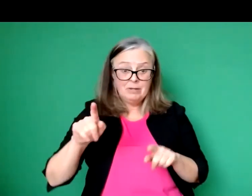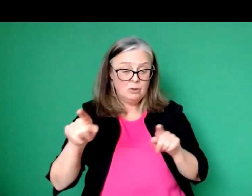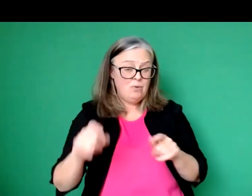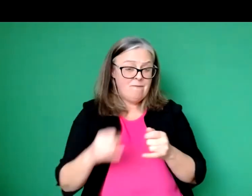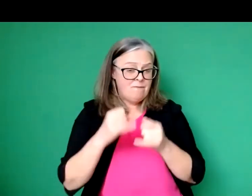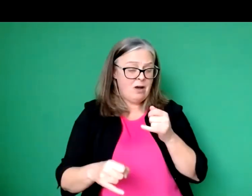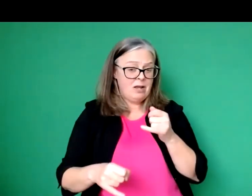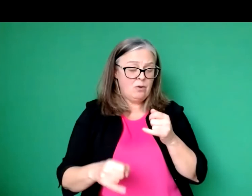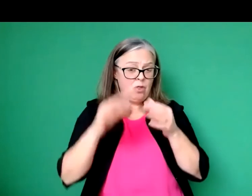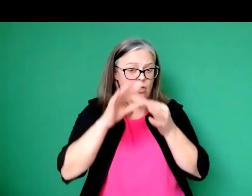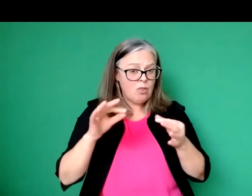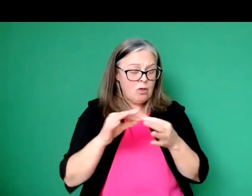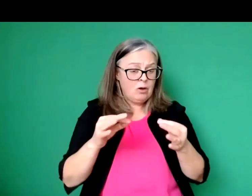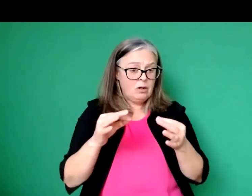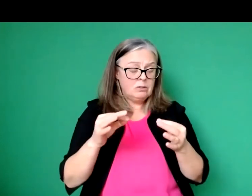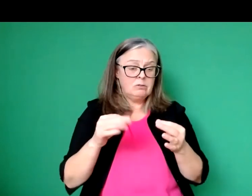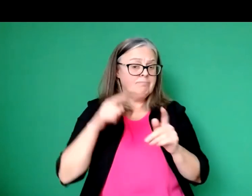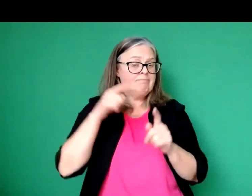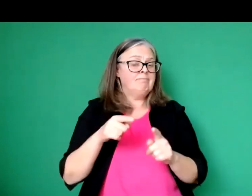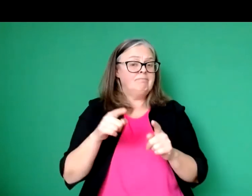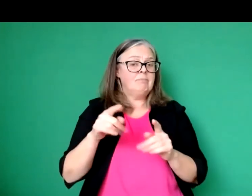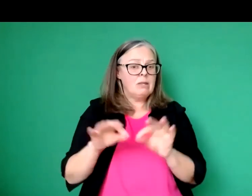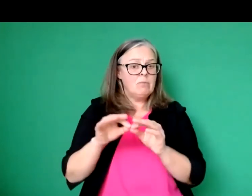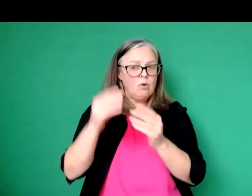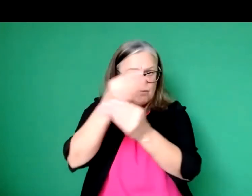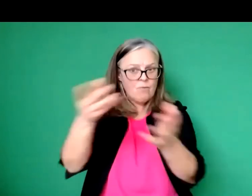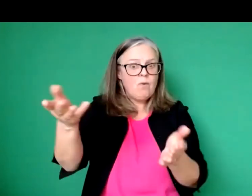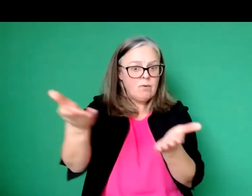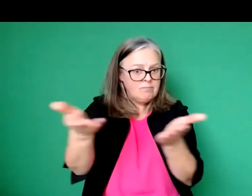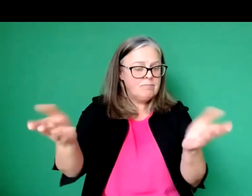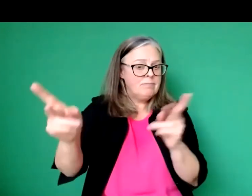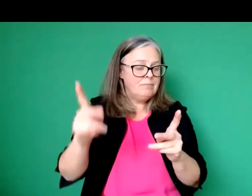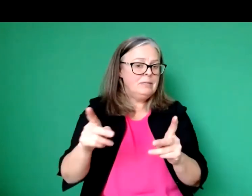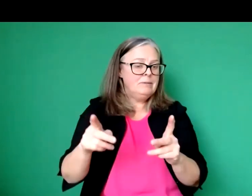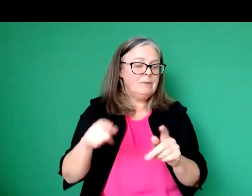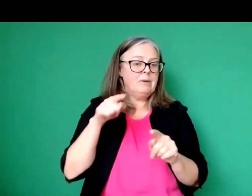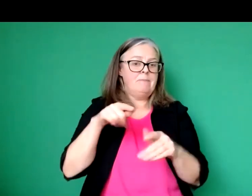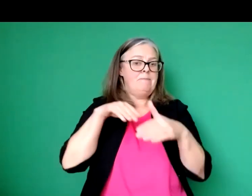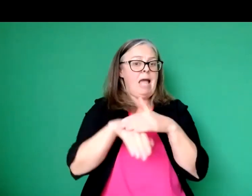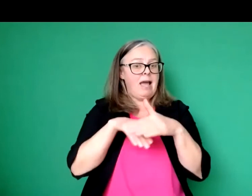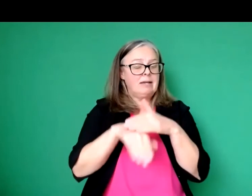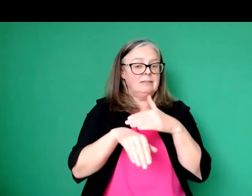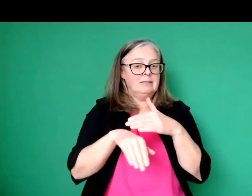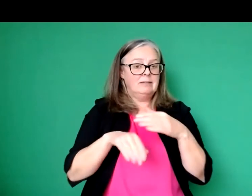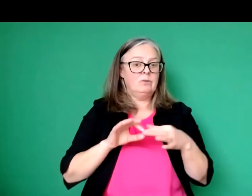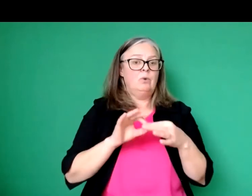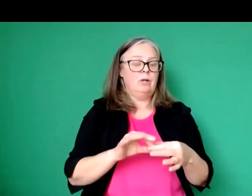about what people should know about a in terms of accessibility um and and removing barriers for